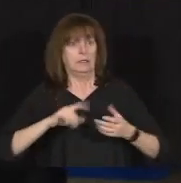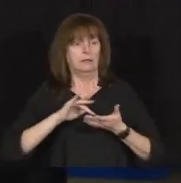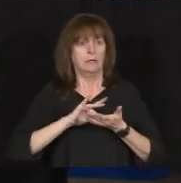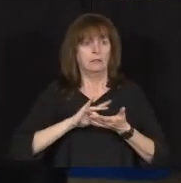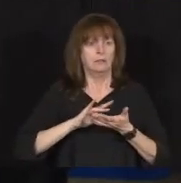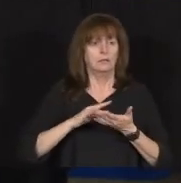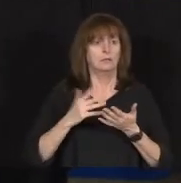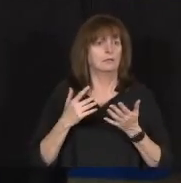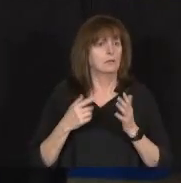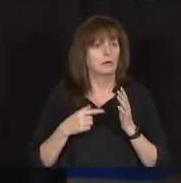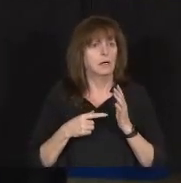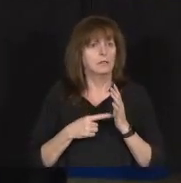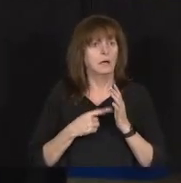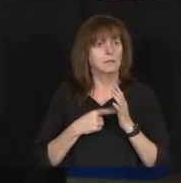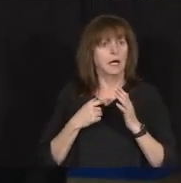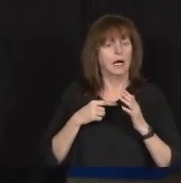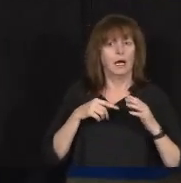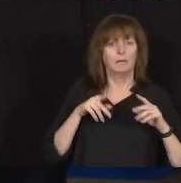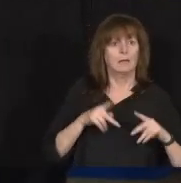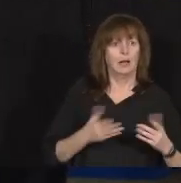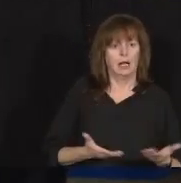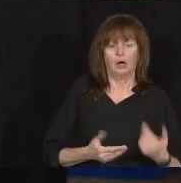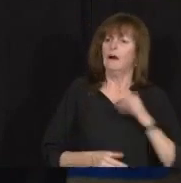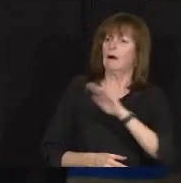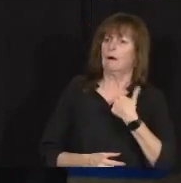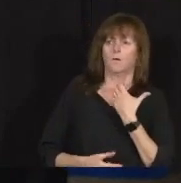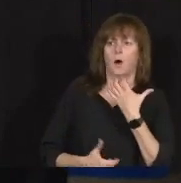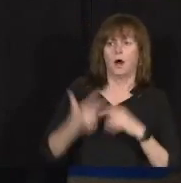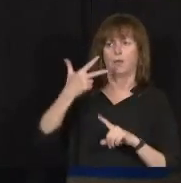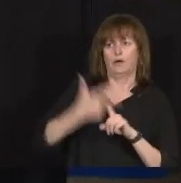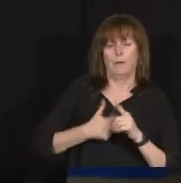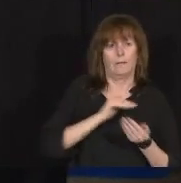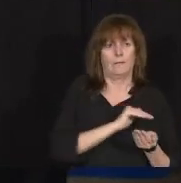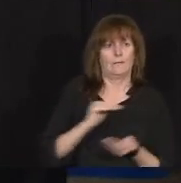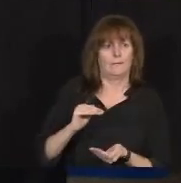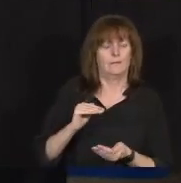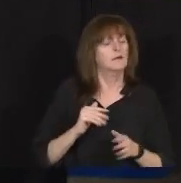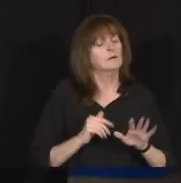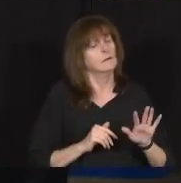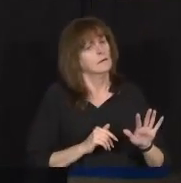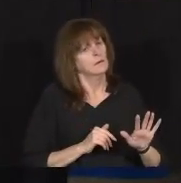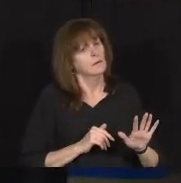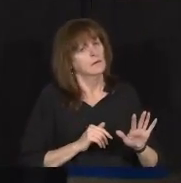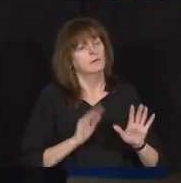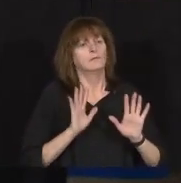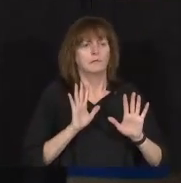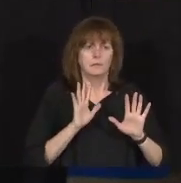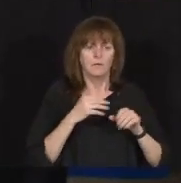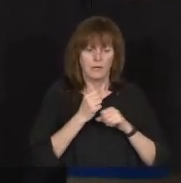larger supplies , three-month pres criptions instead of one-month prescriptions. W